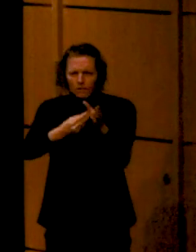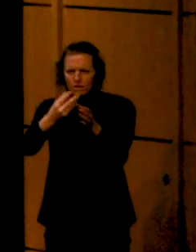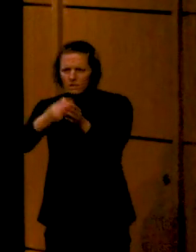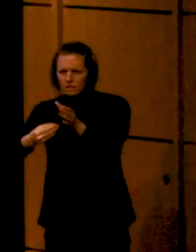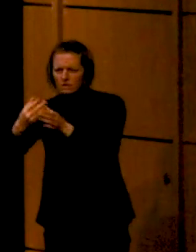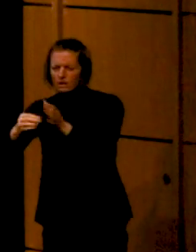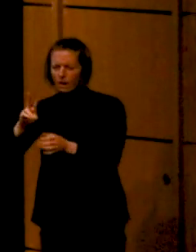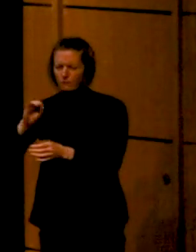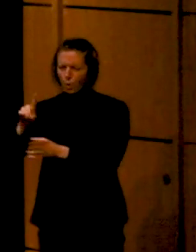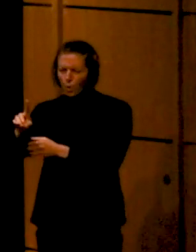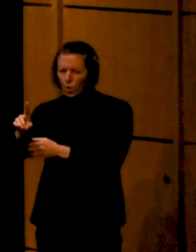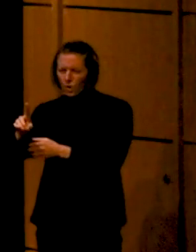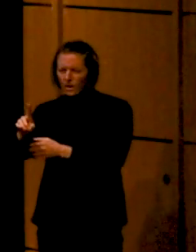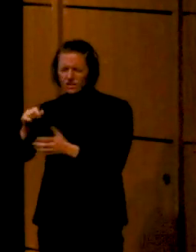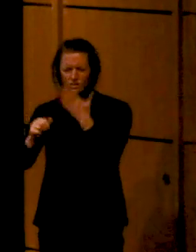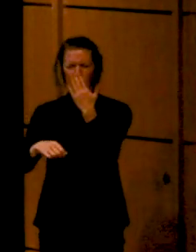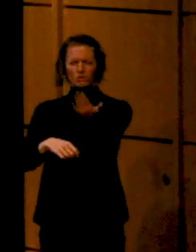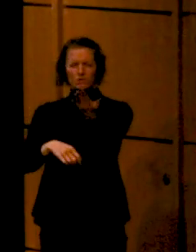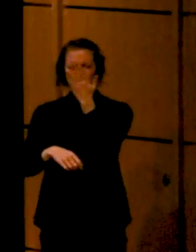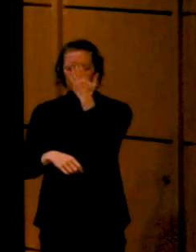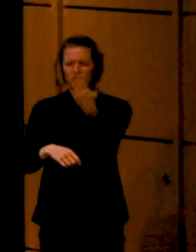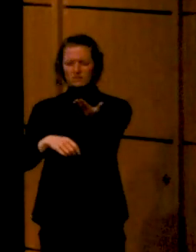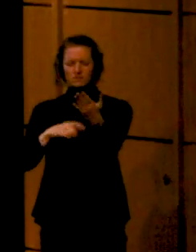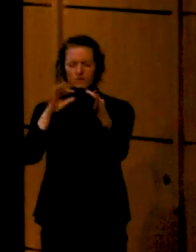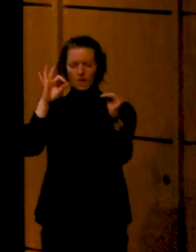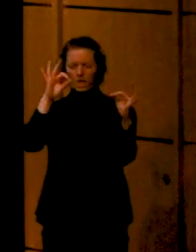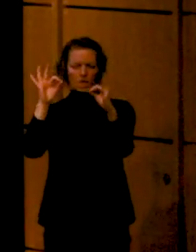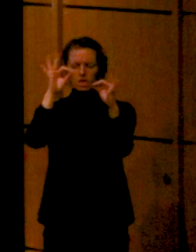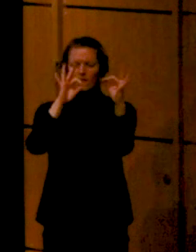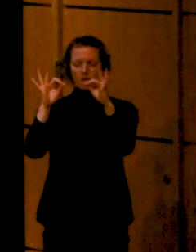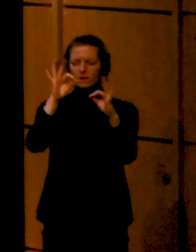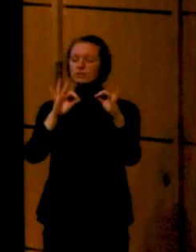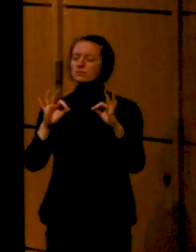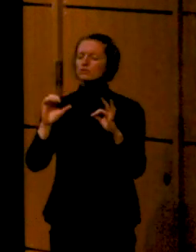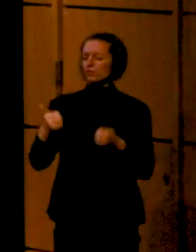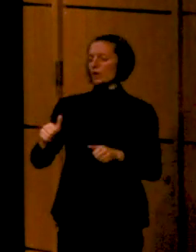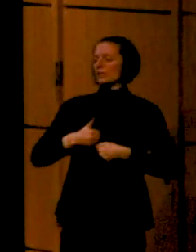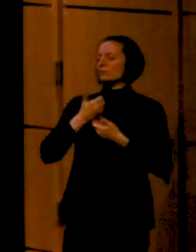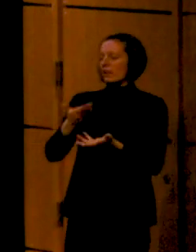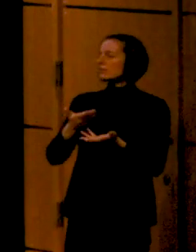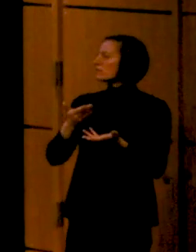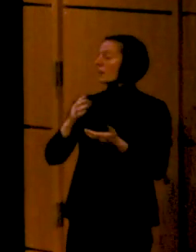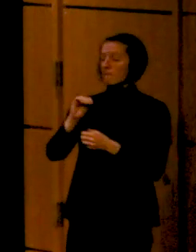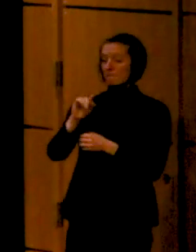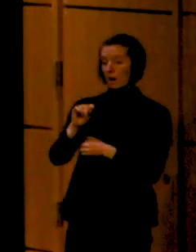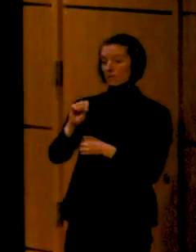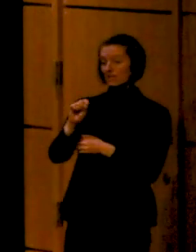And it's in this way that he expresses that Mount St. Helens is an unstable place, and